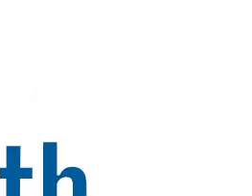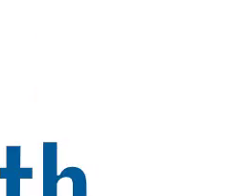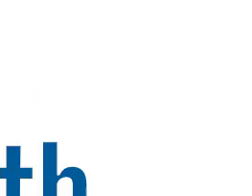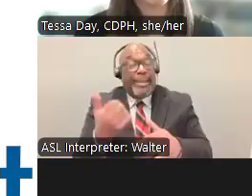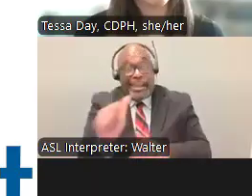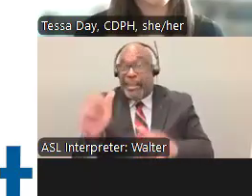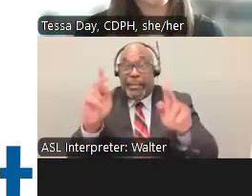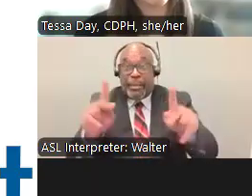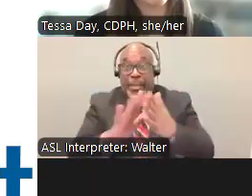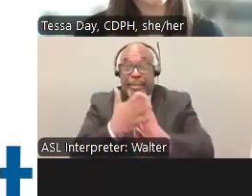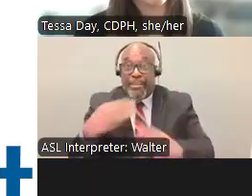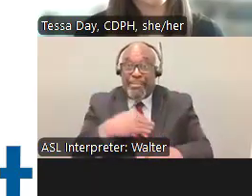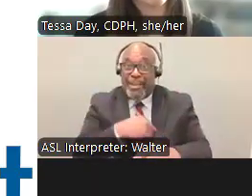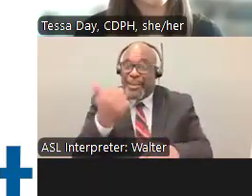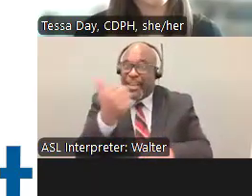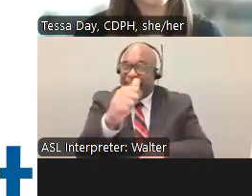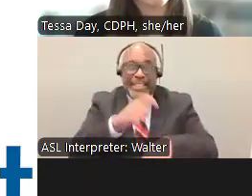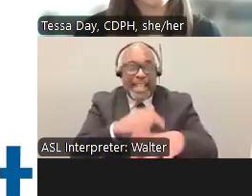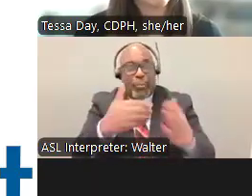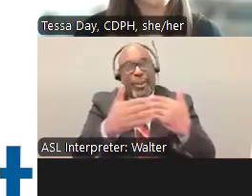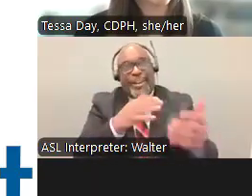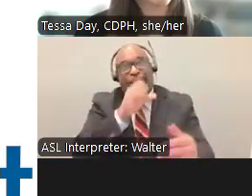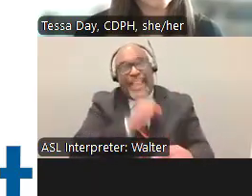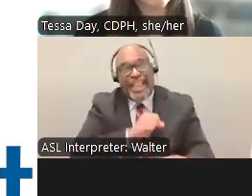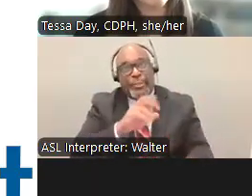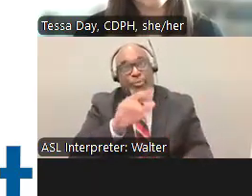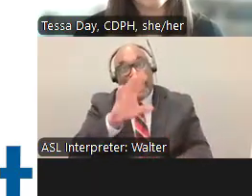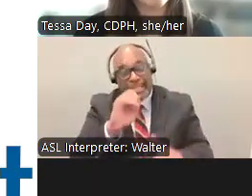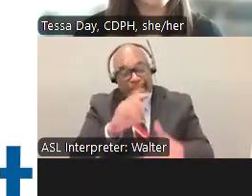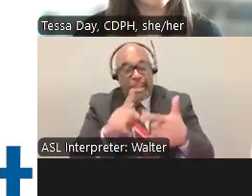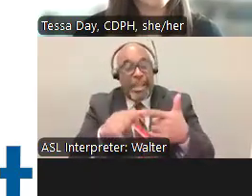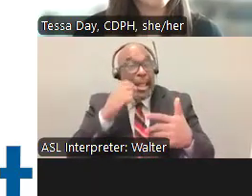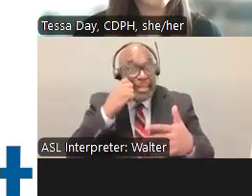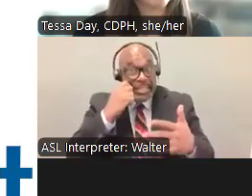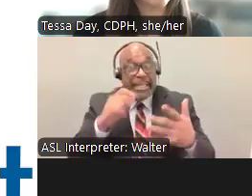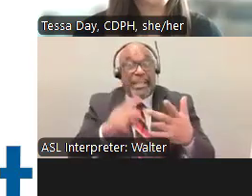13:22:37 time, regardless of age, race, 13:22:39 ethnicity, sexual orientation,